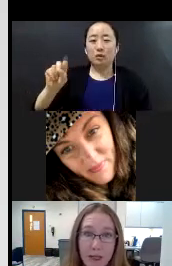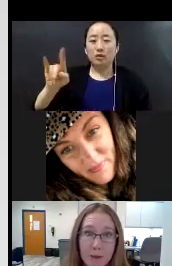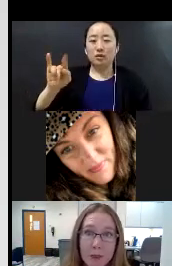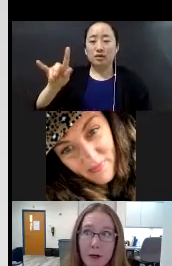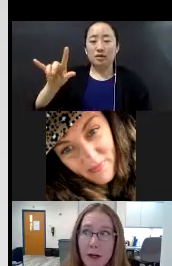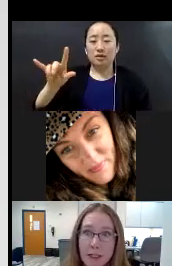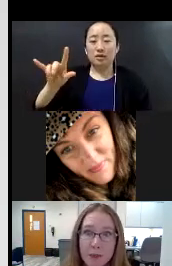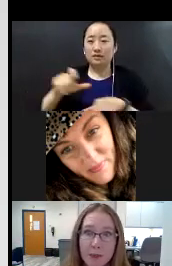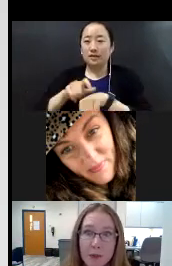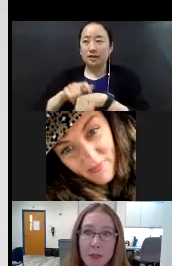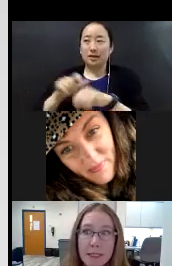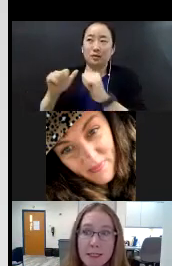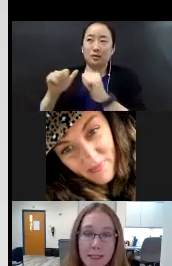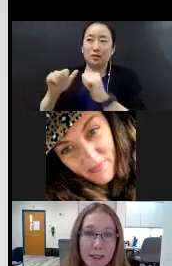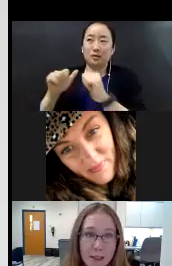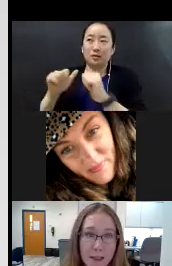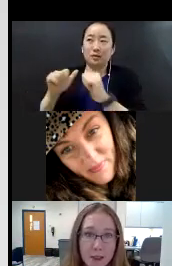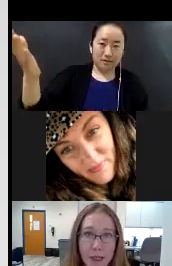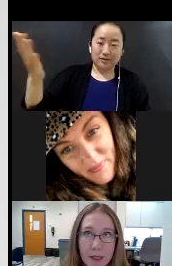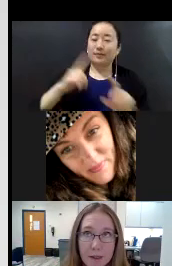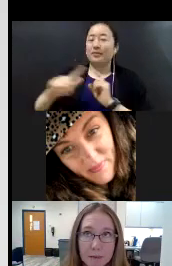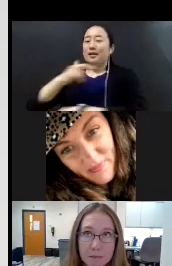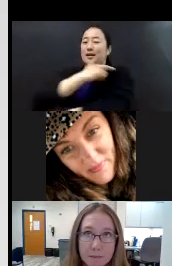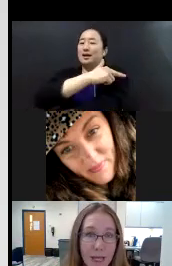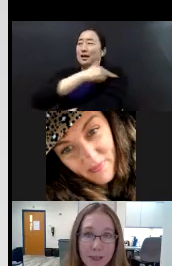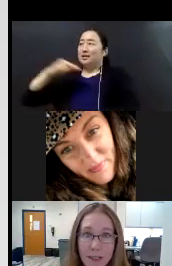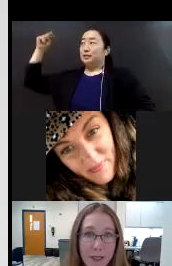FAMILY, BUT OUR HOSPITAL SEES IT AS SUCH AN ASSET